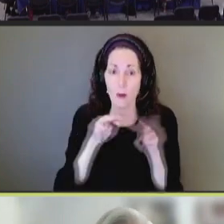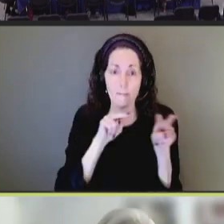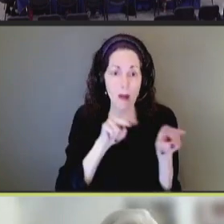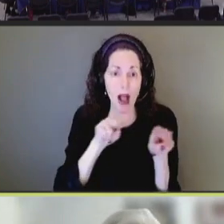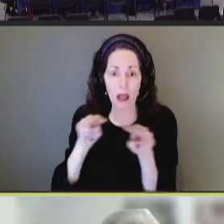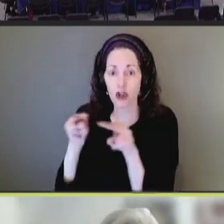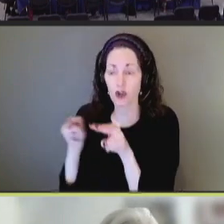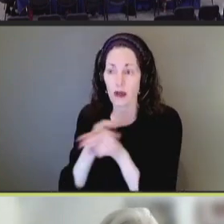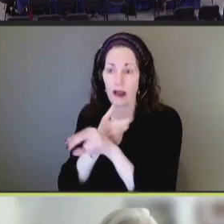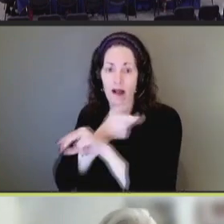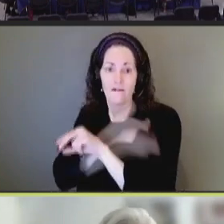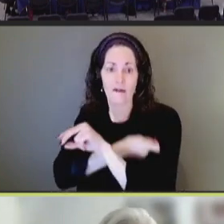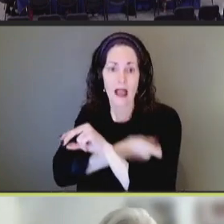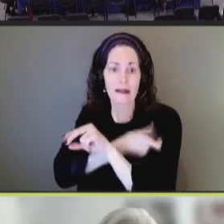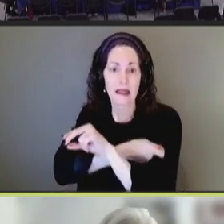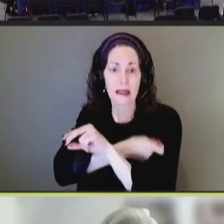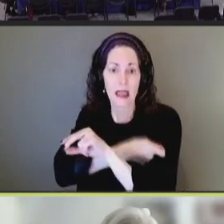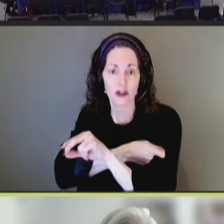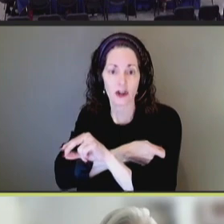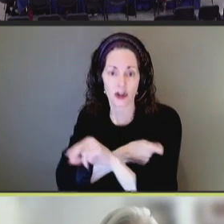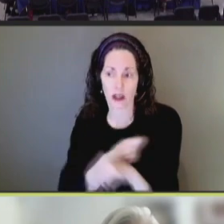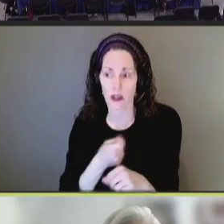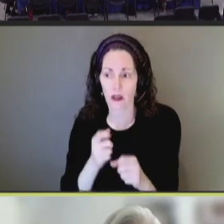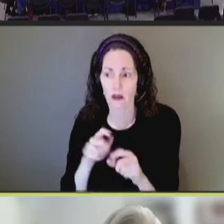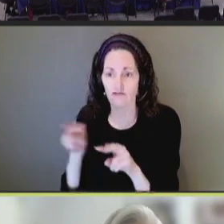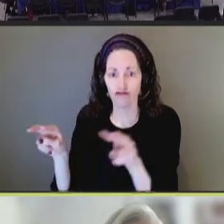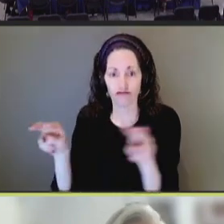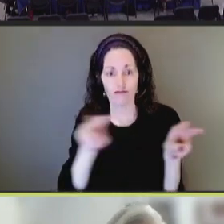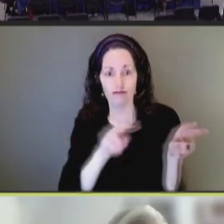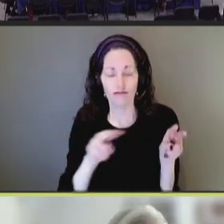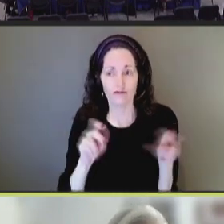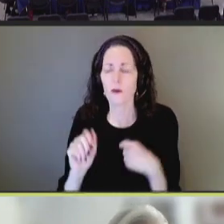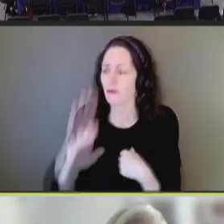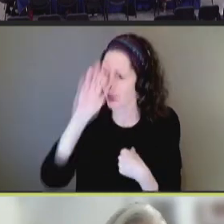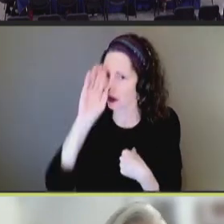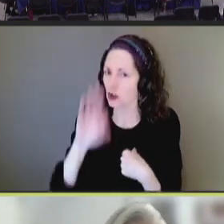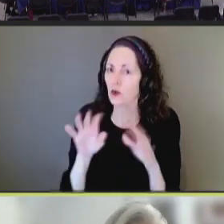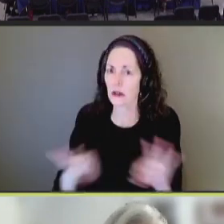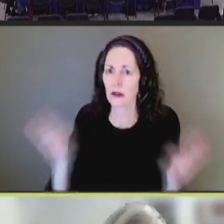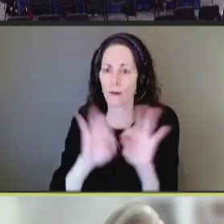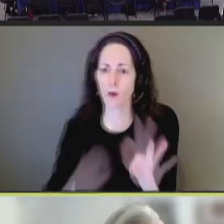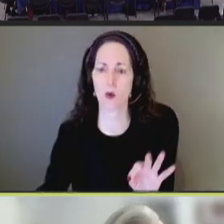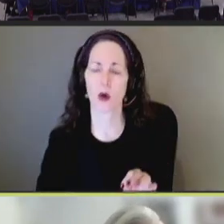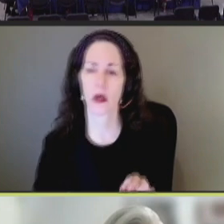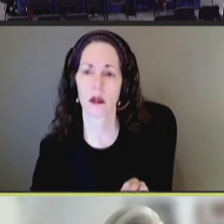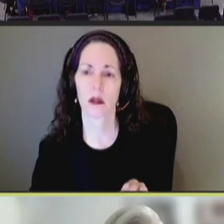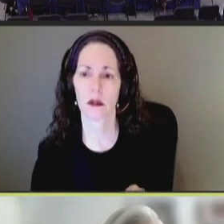vaccination coverage is really important, you know, to understanding where there may be gaps,